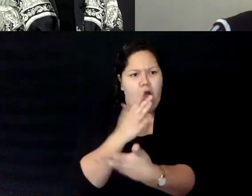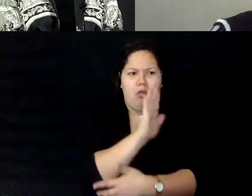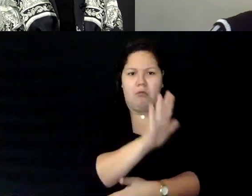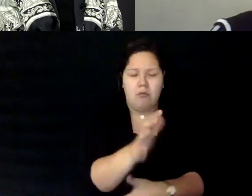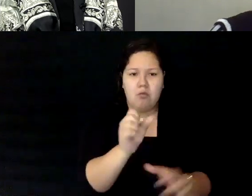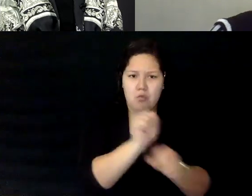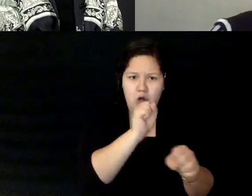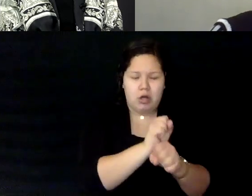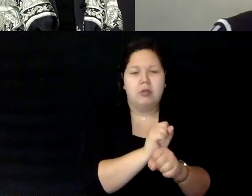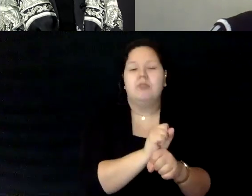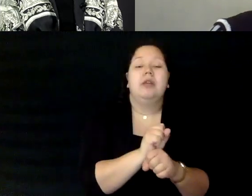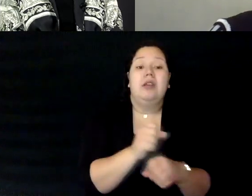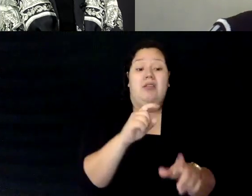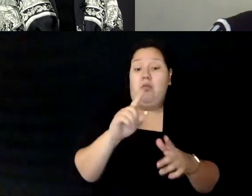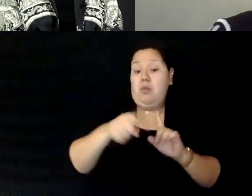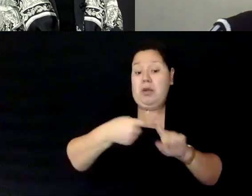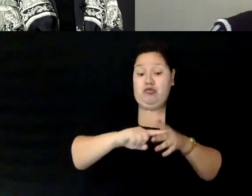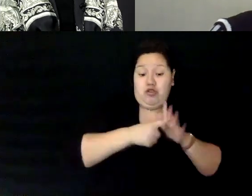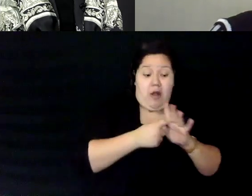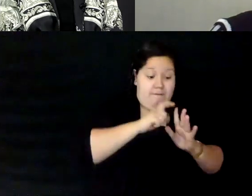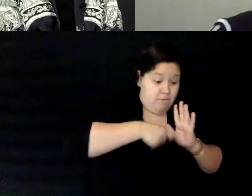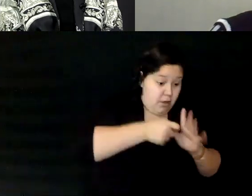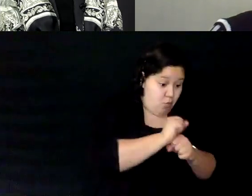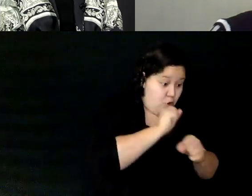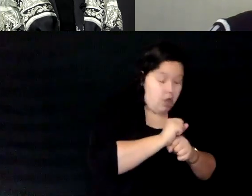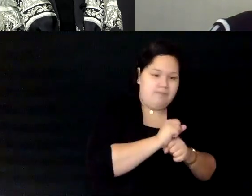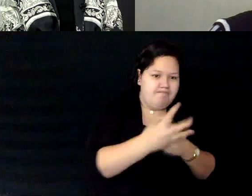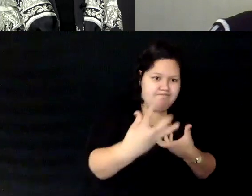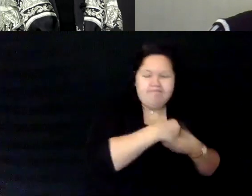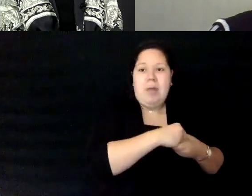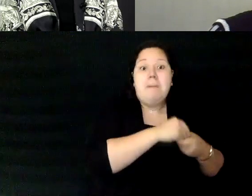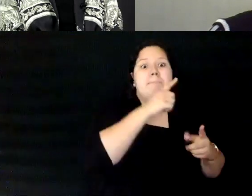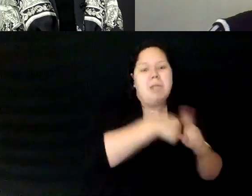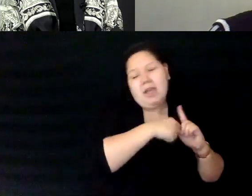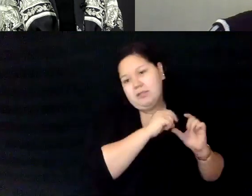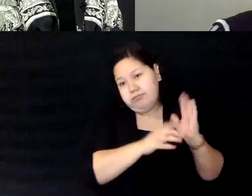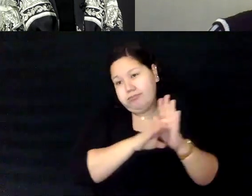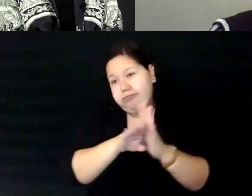work as a filmmaker, through their conception of live events and into the realms of XR, new